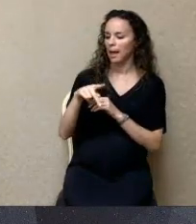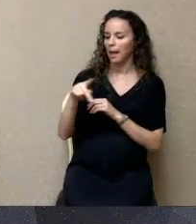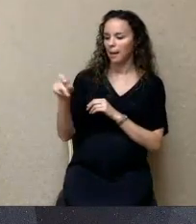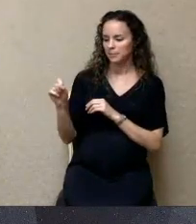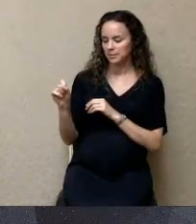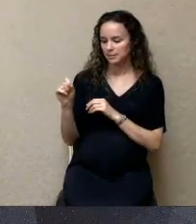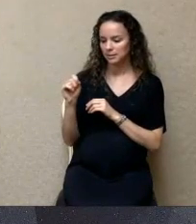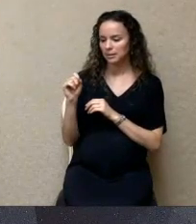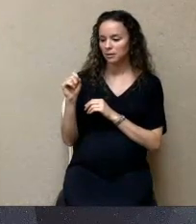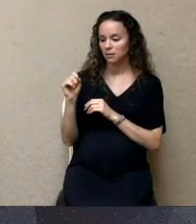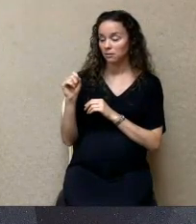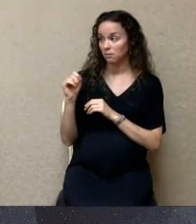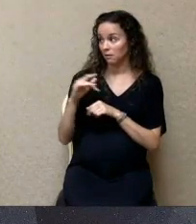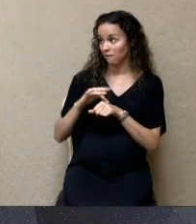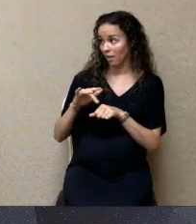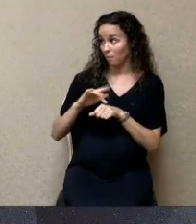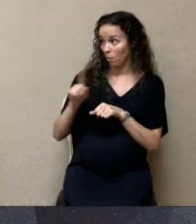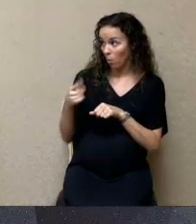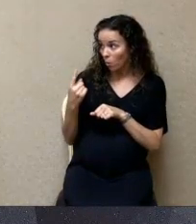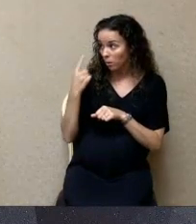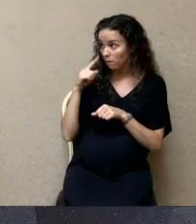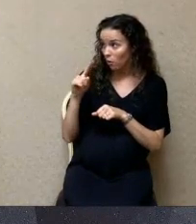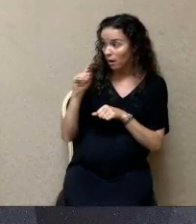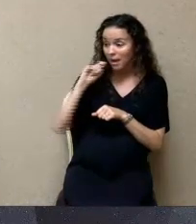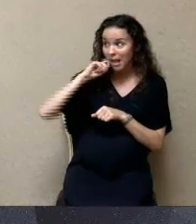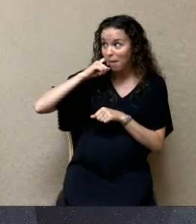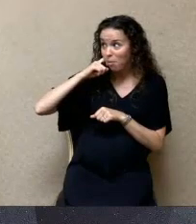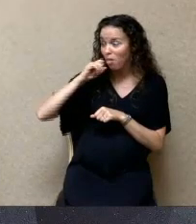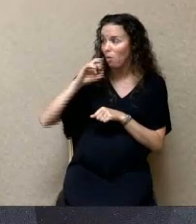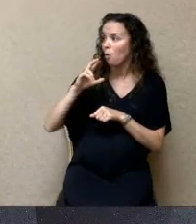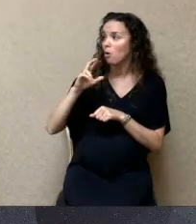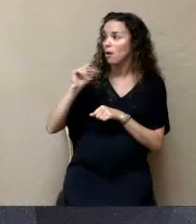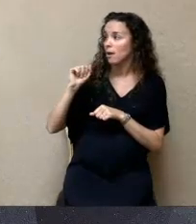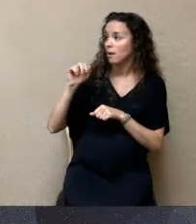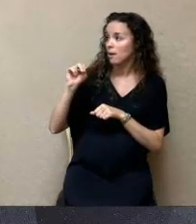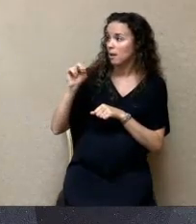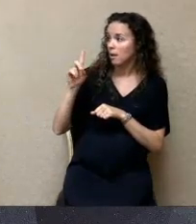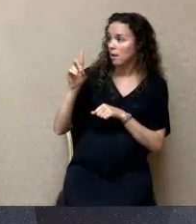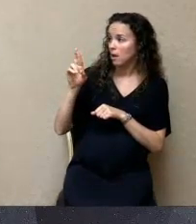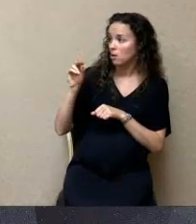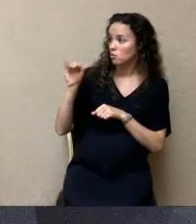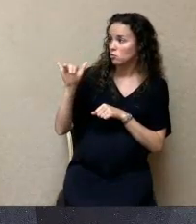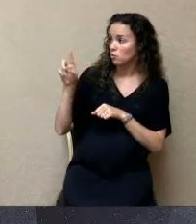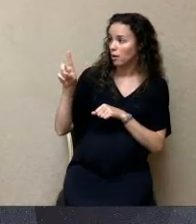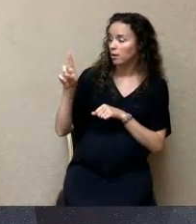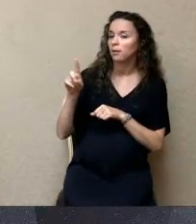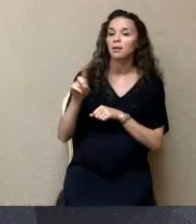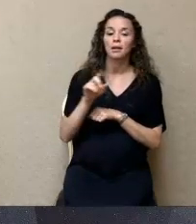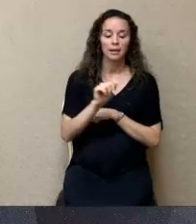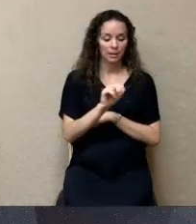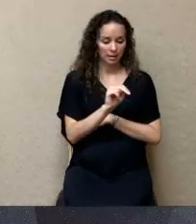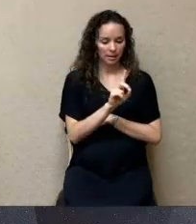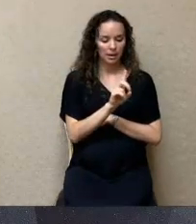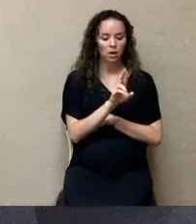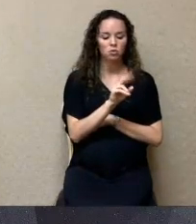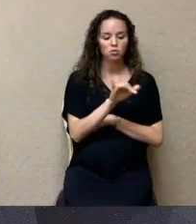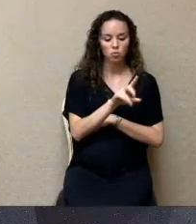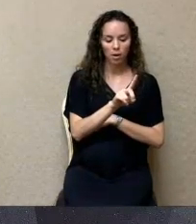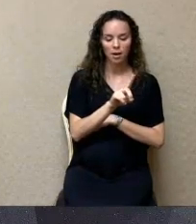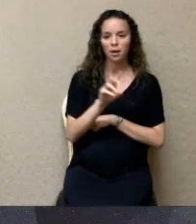available only for Apple products or are they available for Android as well? Android and Windows both also have some things.